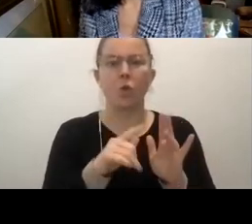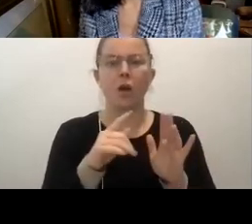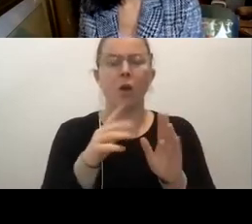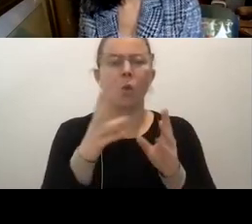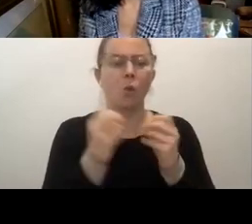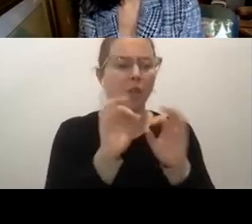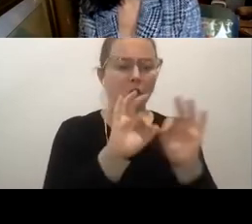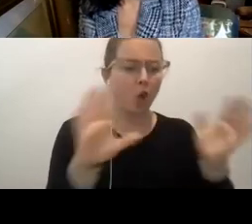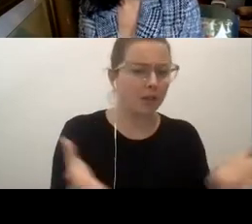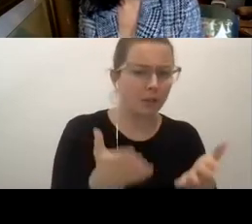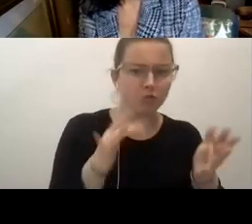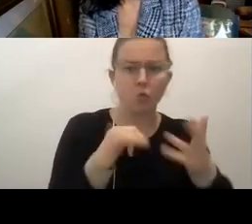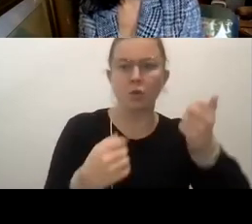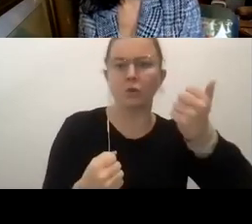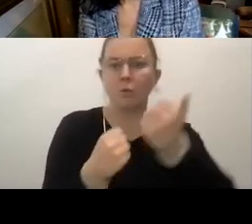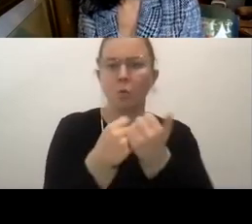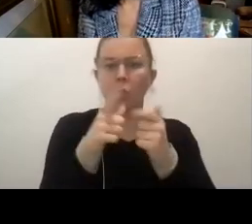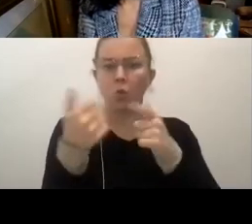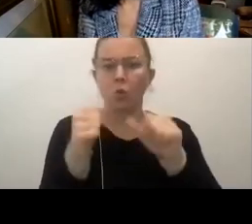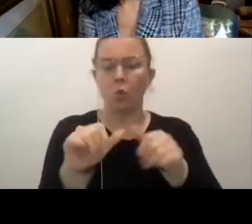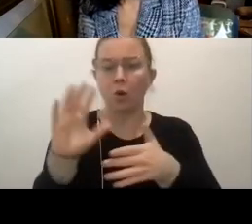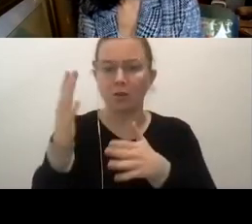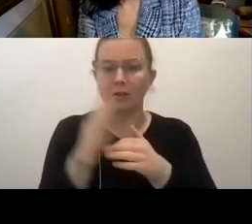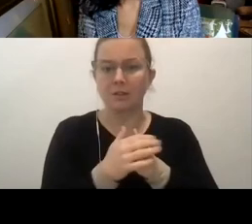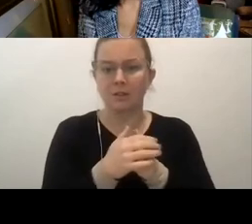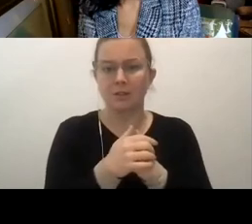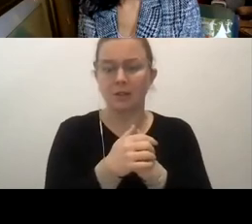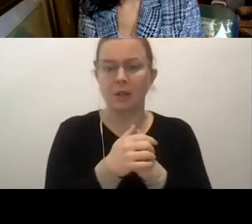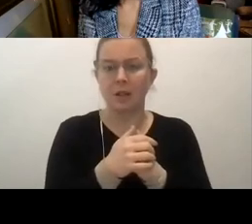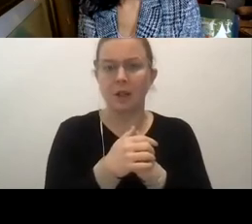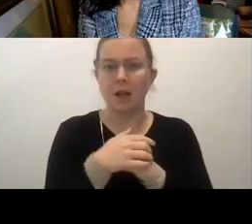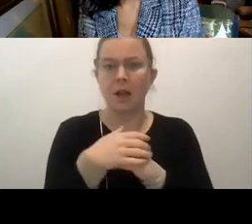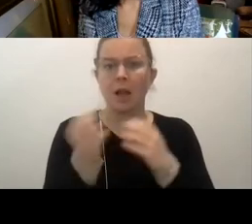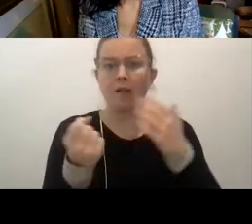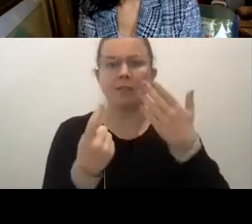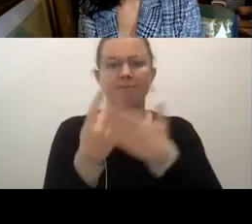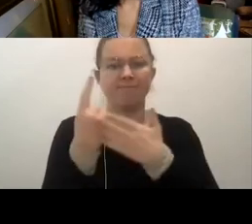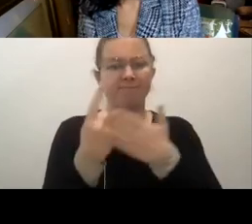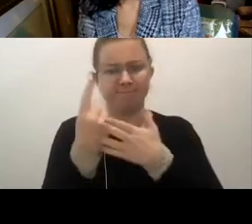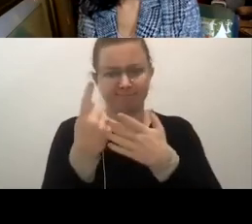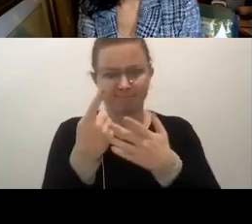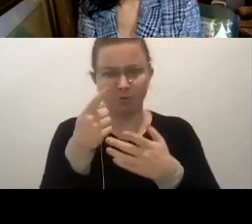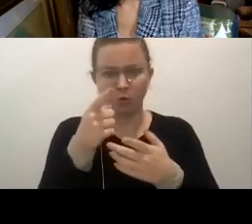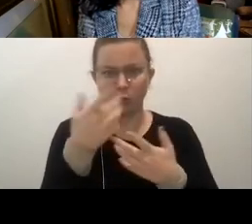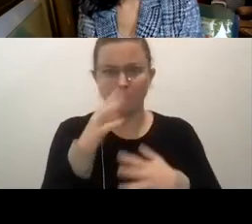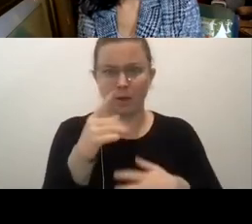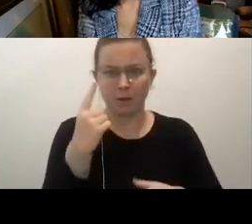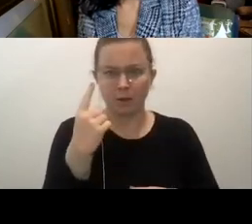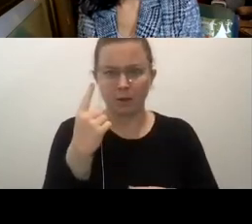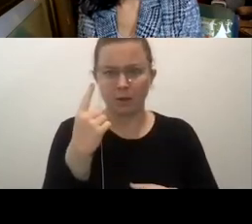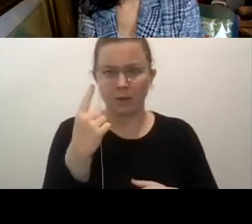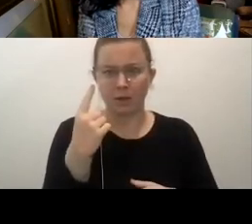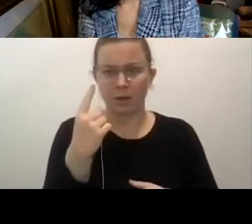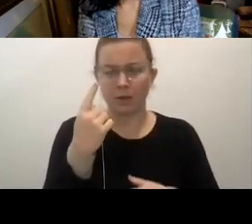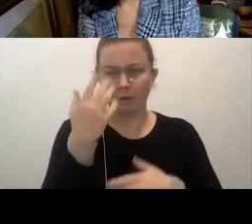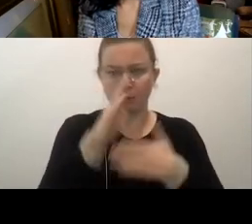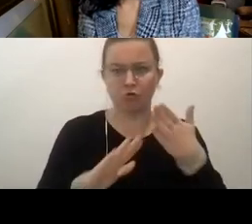difficult situations and environment that you have encountered. Give me one second.